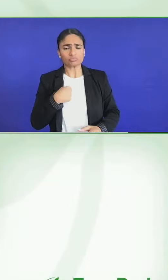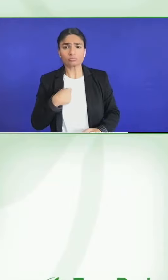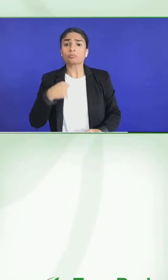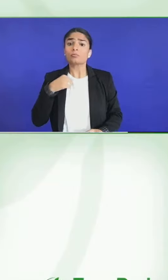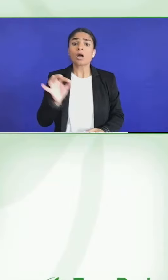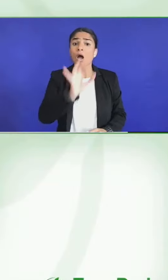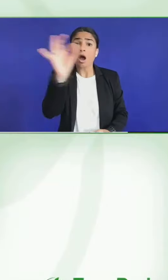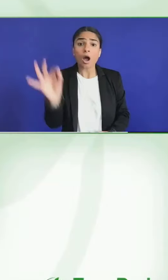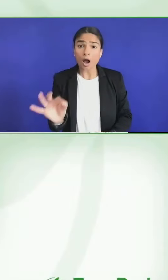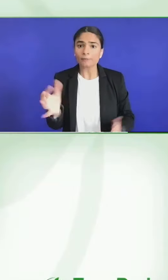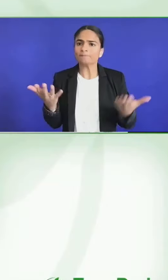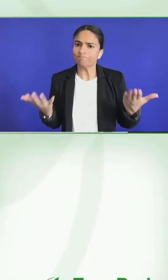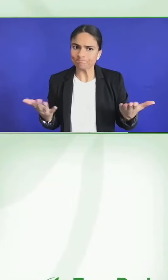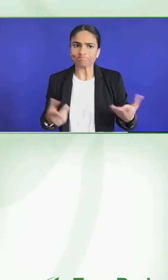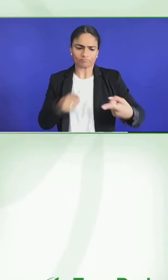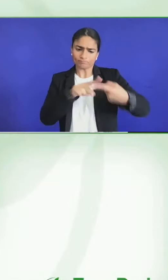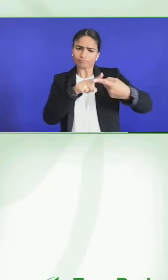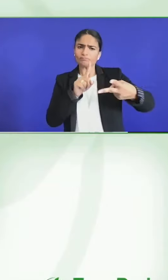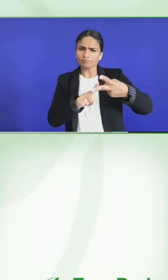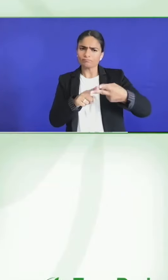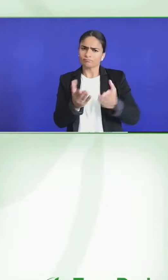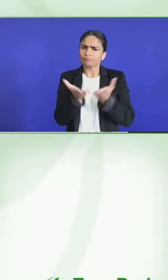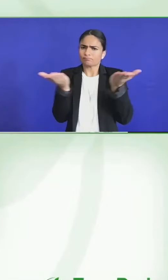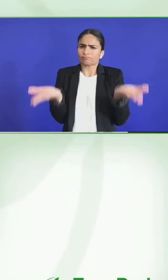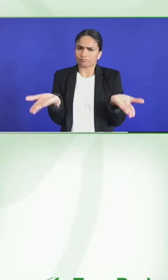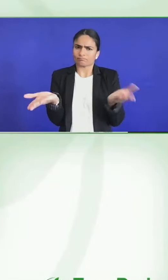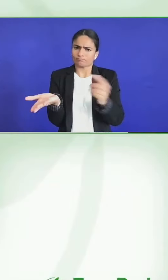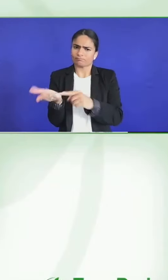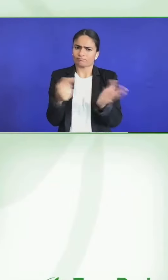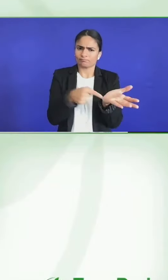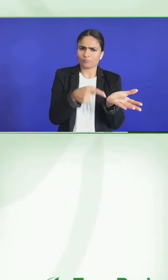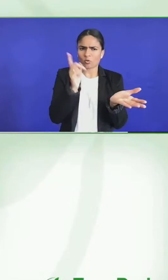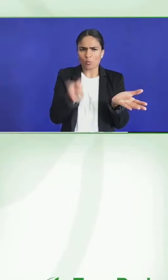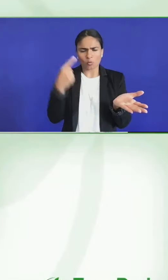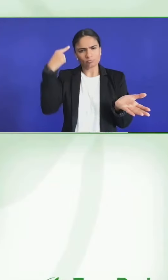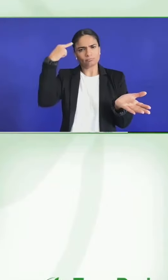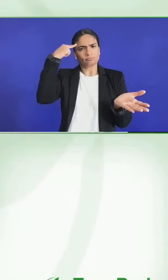the cash that you just like we have been included in the conversations.